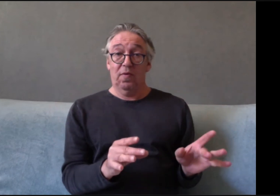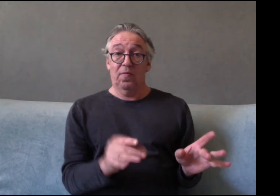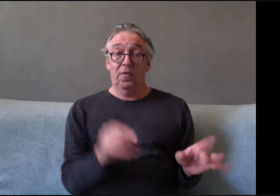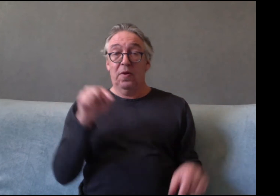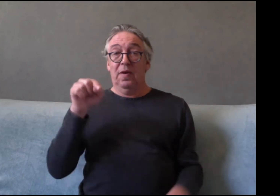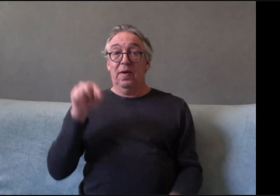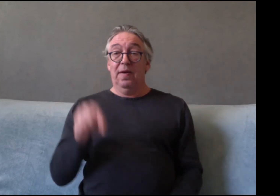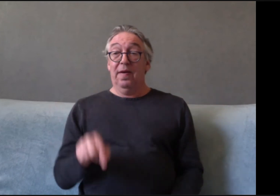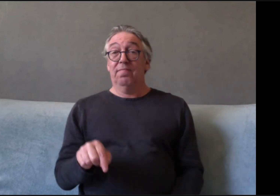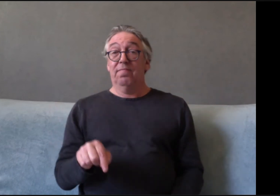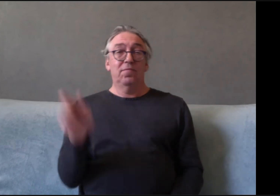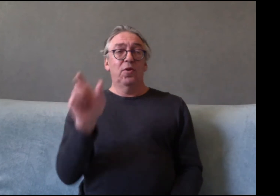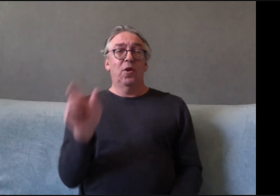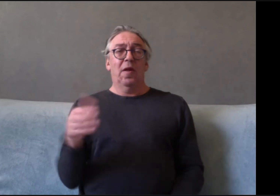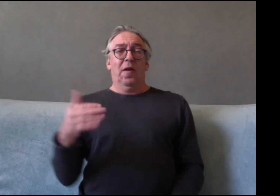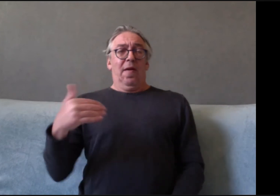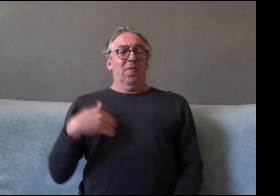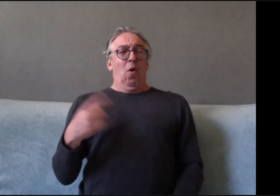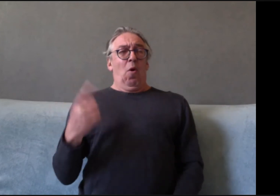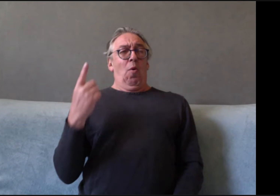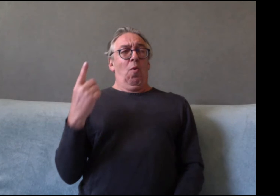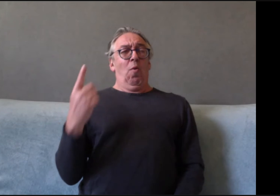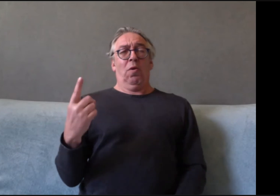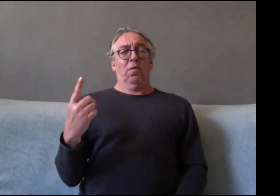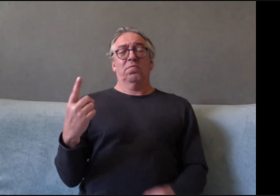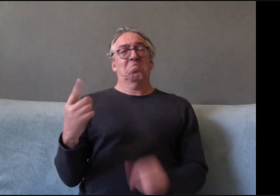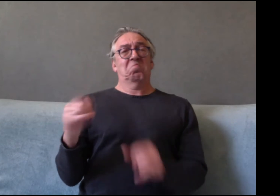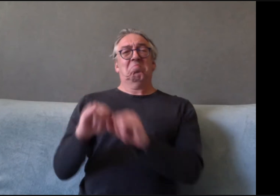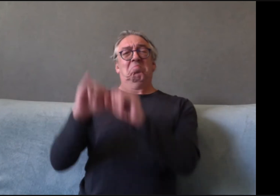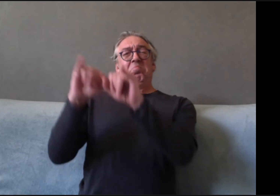they're a high level institution for scientific research showed